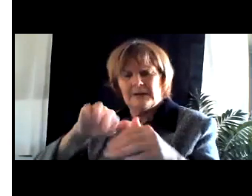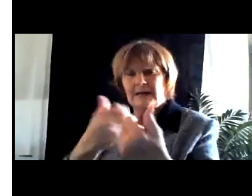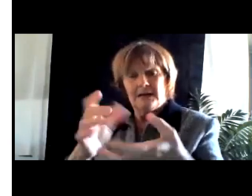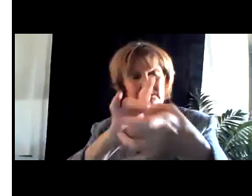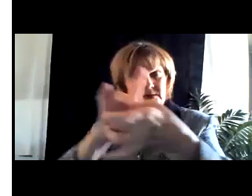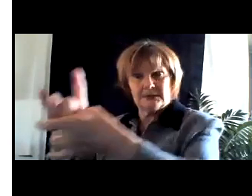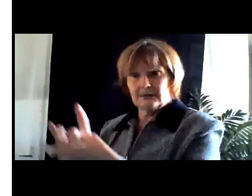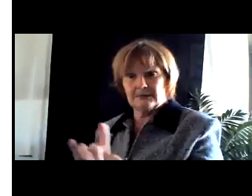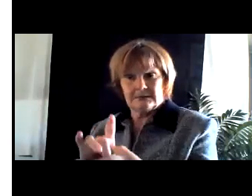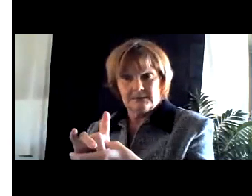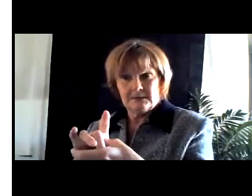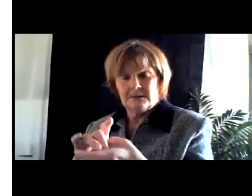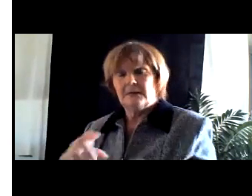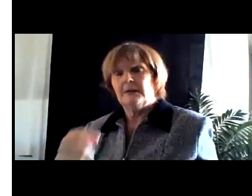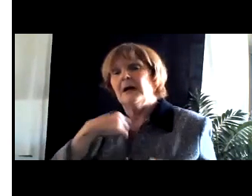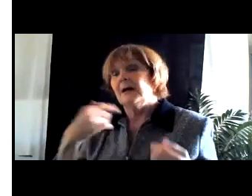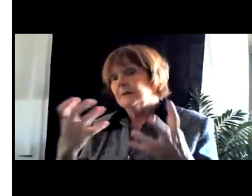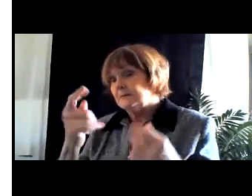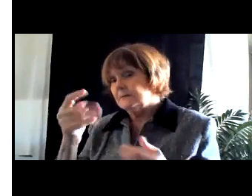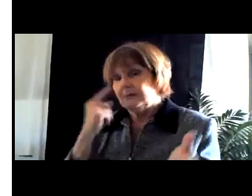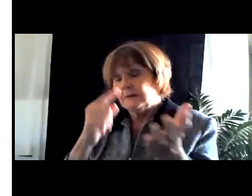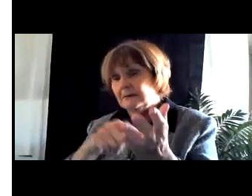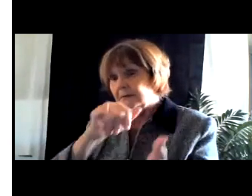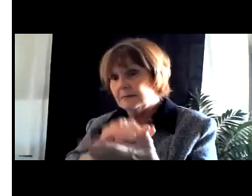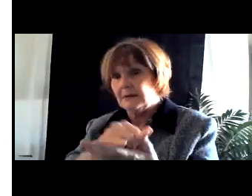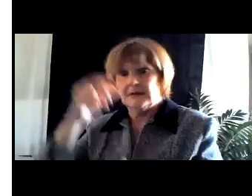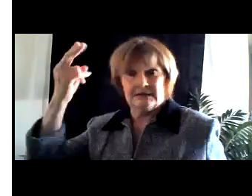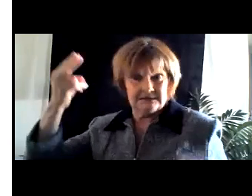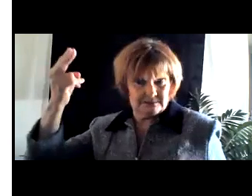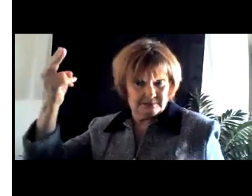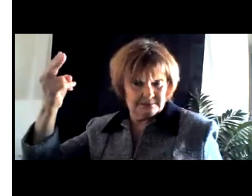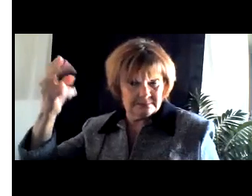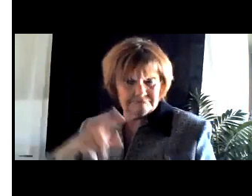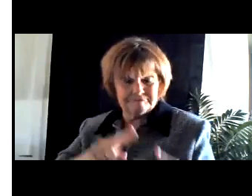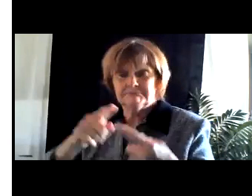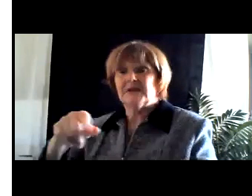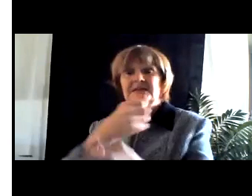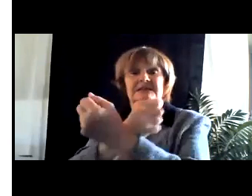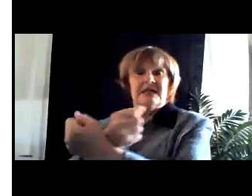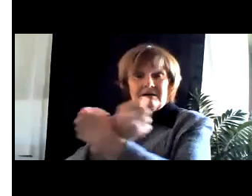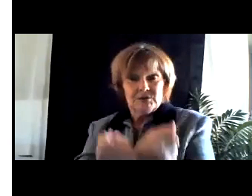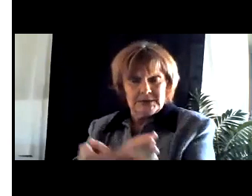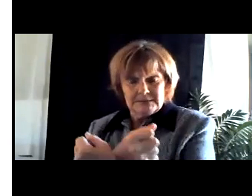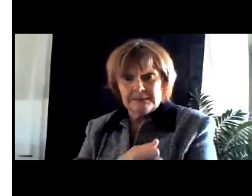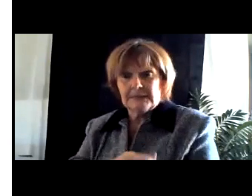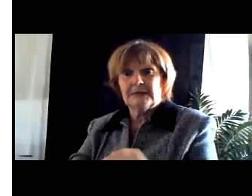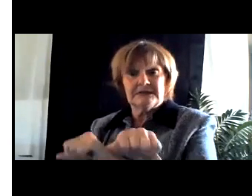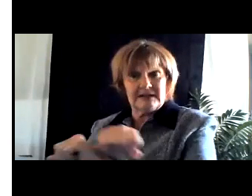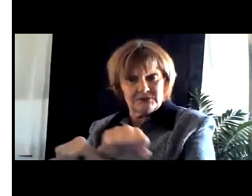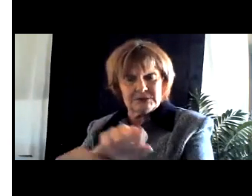And so I also just wanna acknowledge also historical trauma, which relates to slavery and genocide. And then also mentioned here intergenerational trauma,